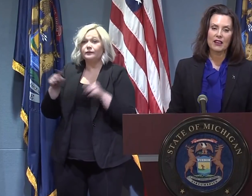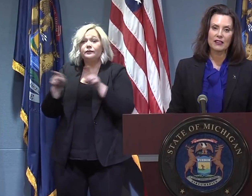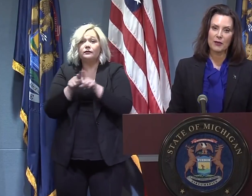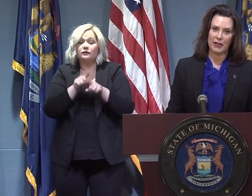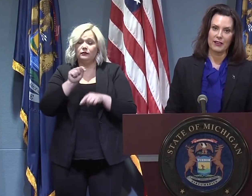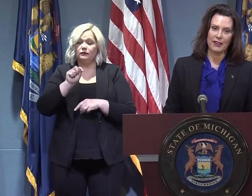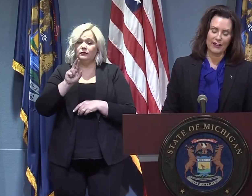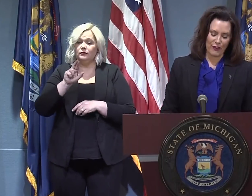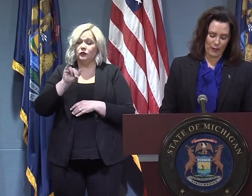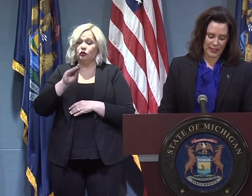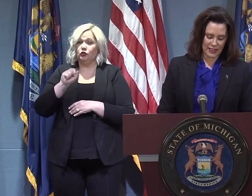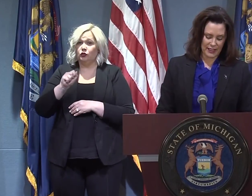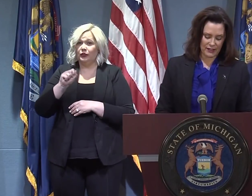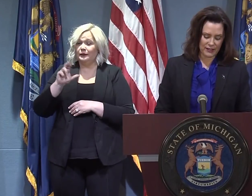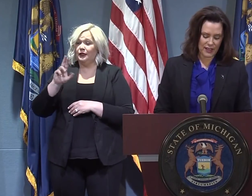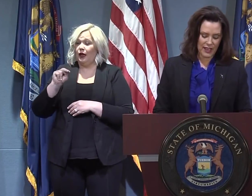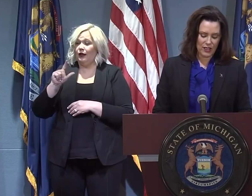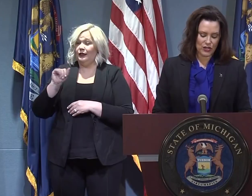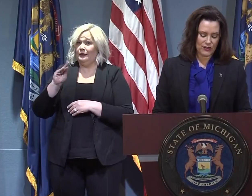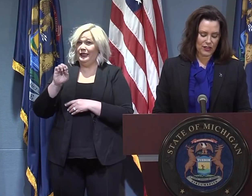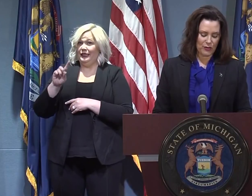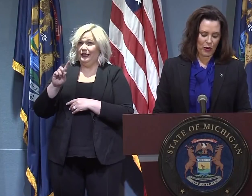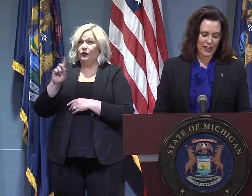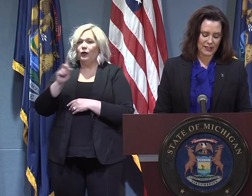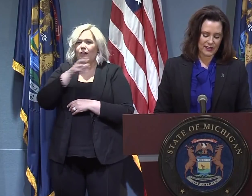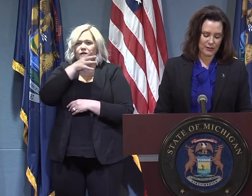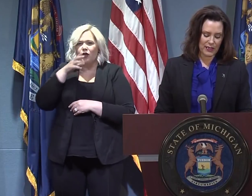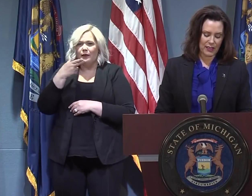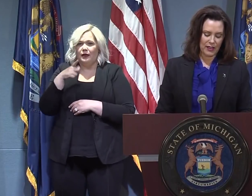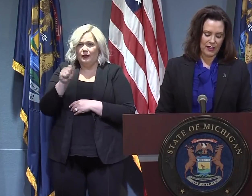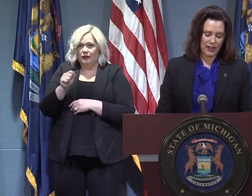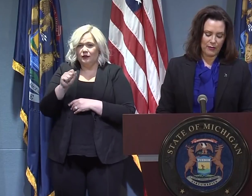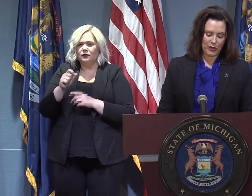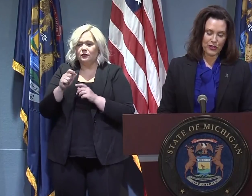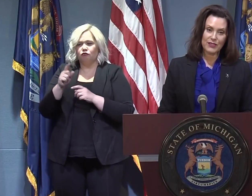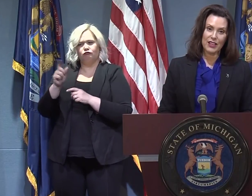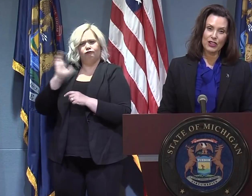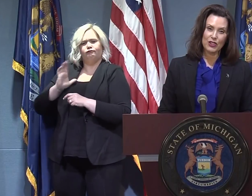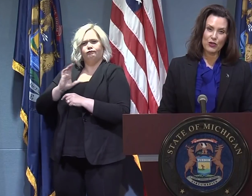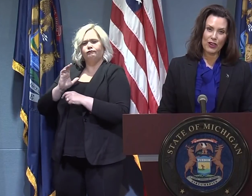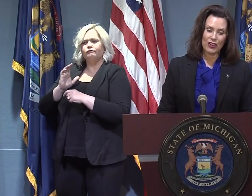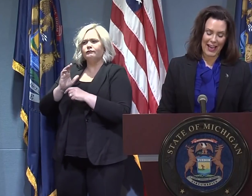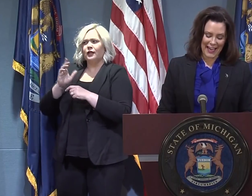LEADERS TO FIGHT INFECTIOUS DISEASES INCLUDING COVID-19.